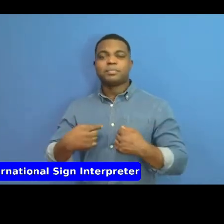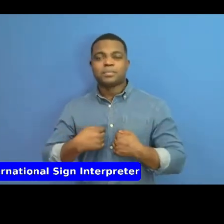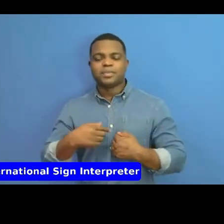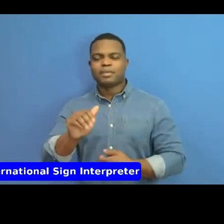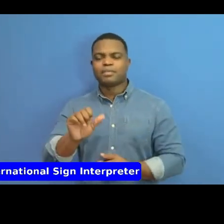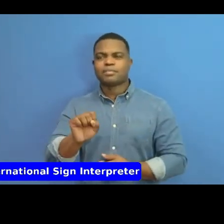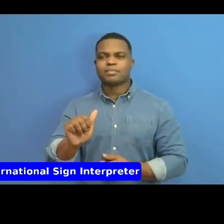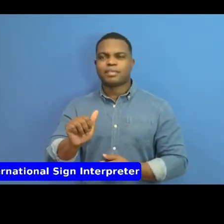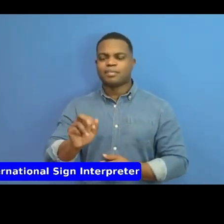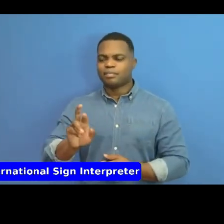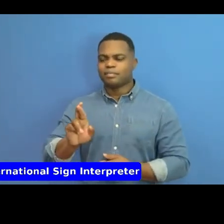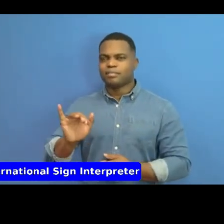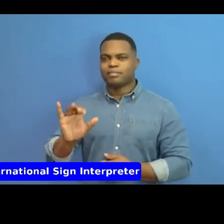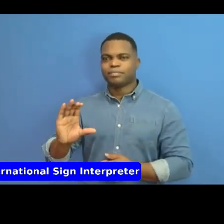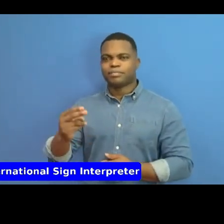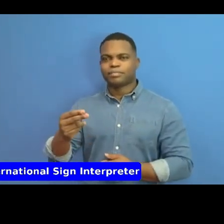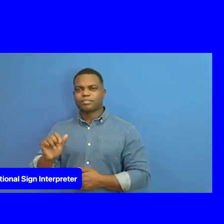and I will be your host today.